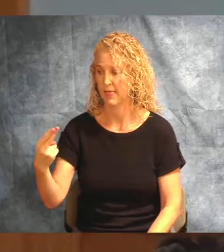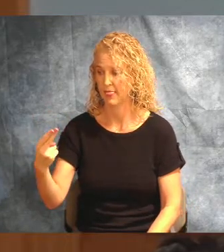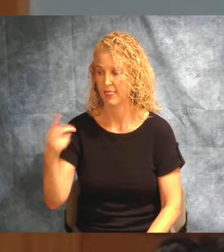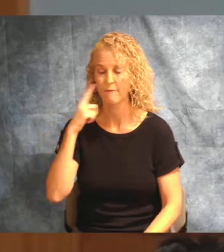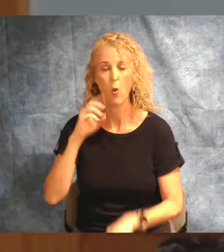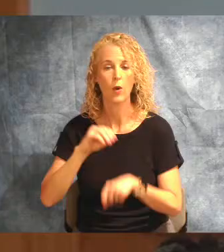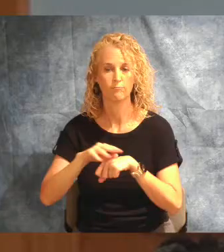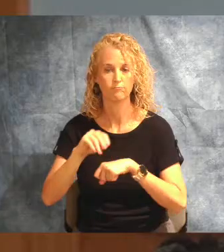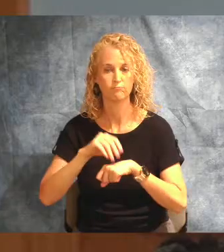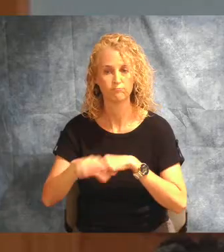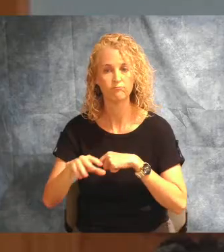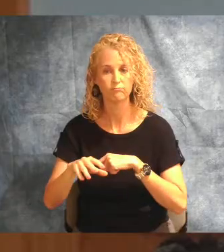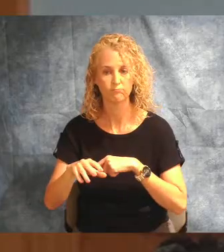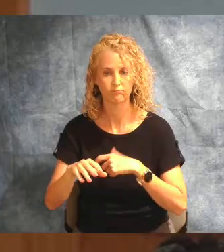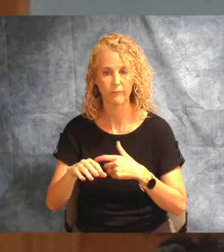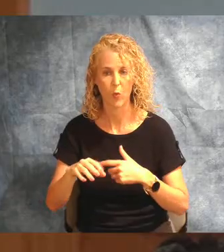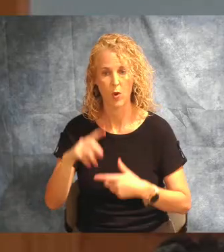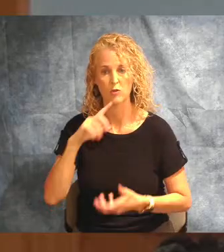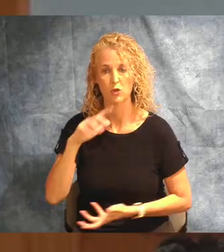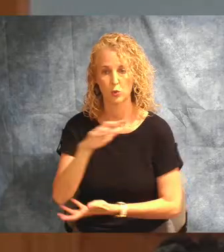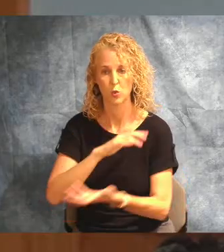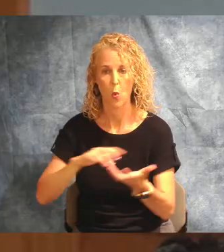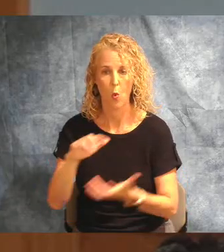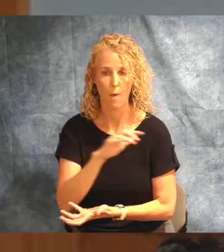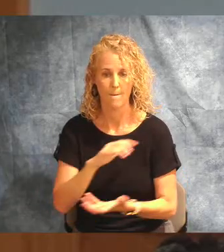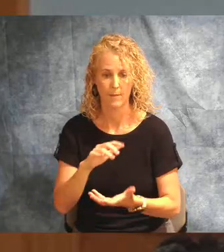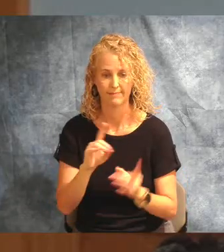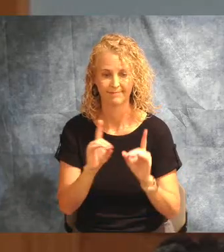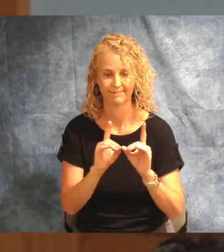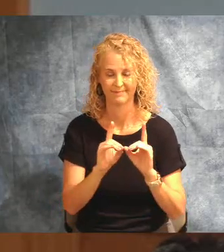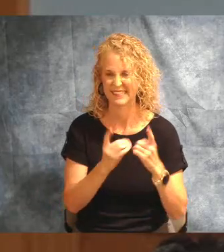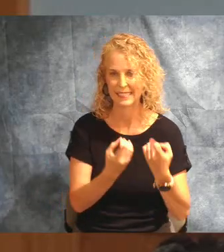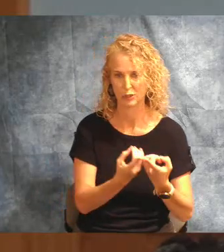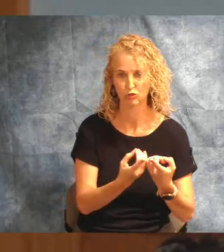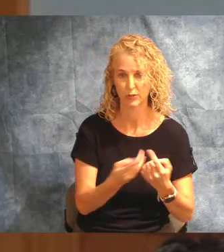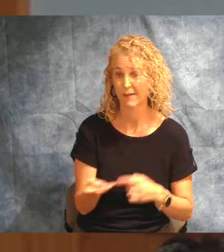Hamilton County Storm Water District. the services are part of a fourth permit term for the National